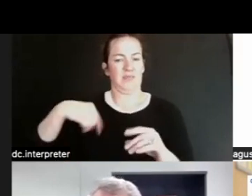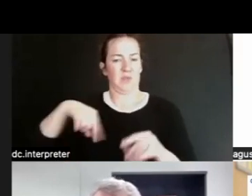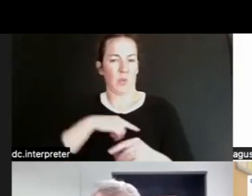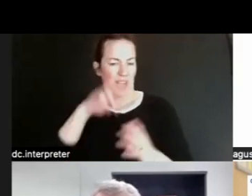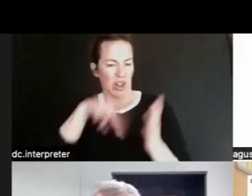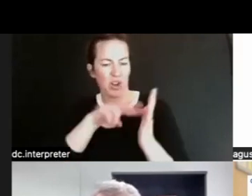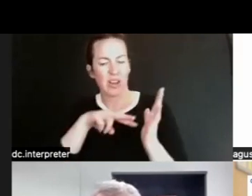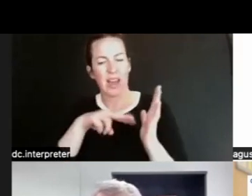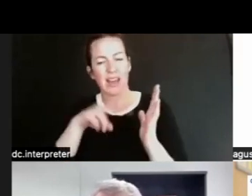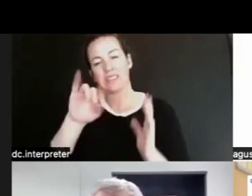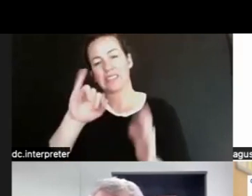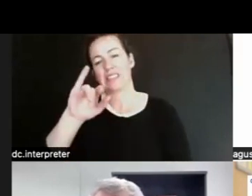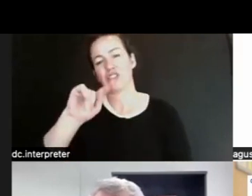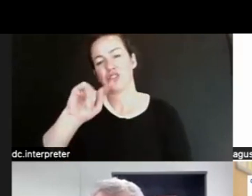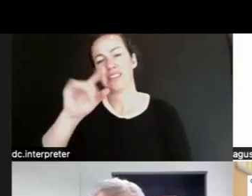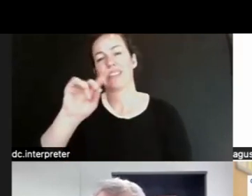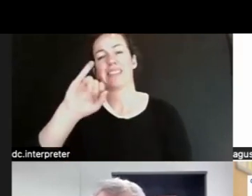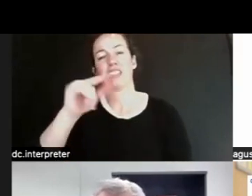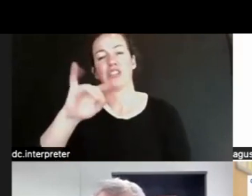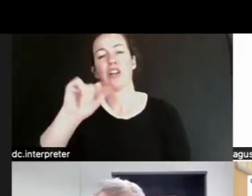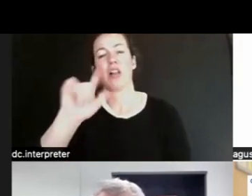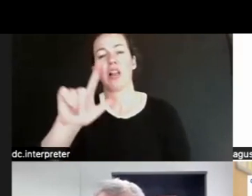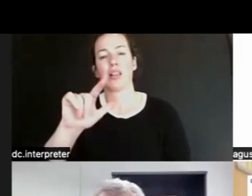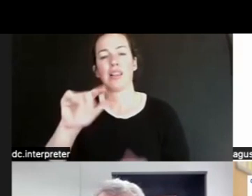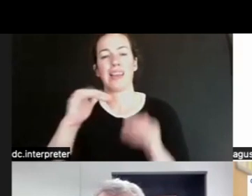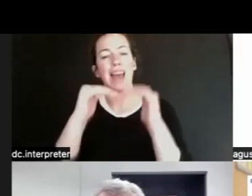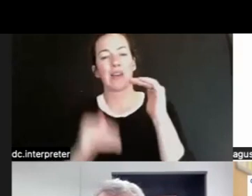terms of the challenge that present students, you know I think there's a lot of immediate